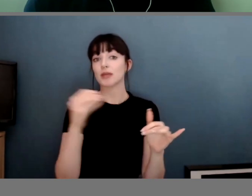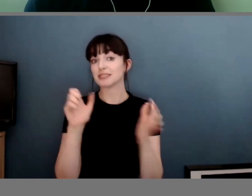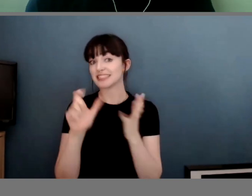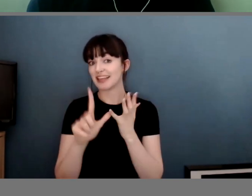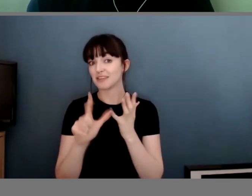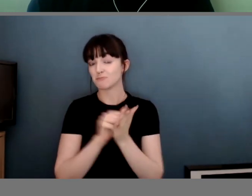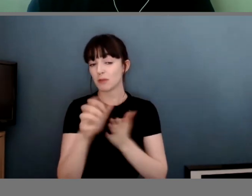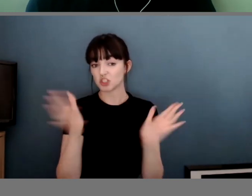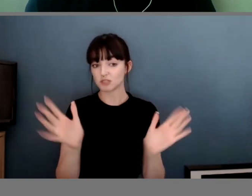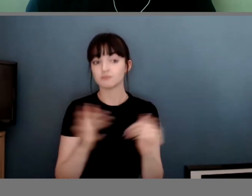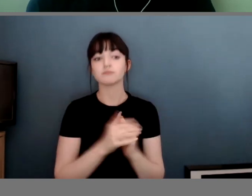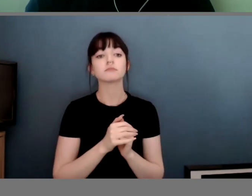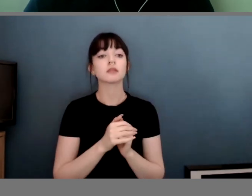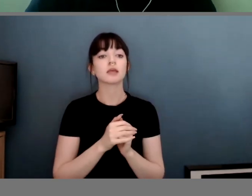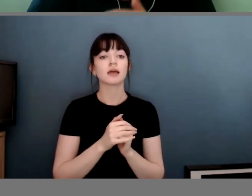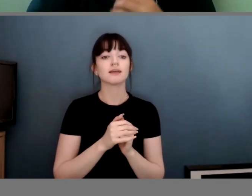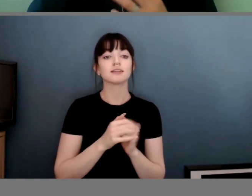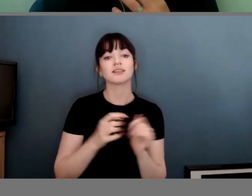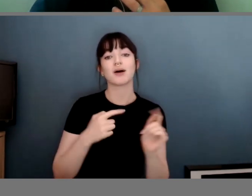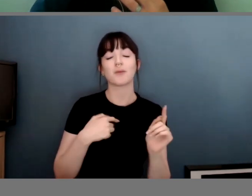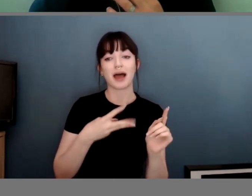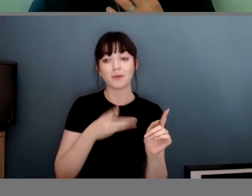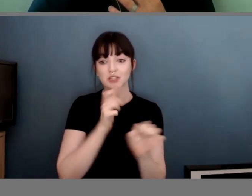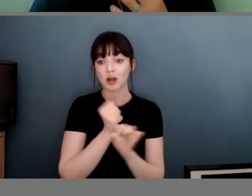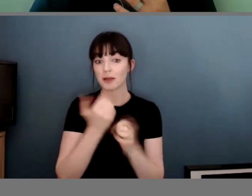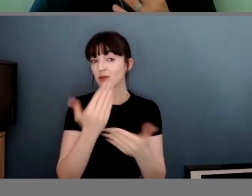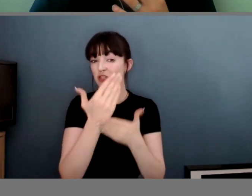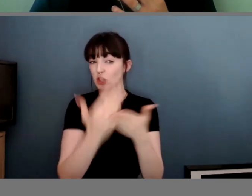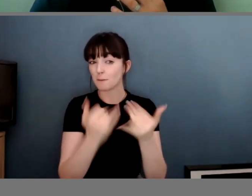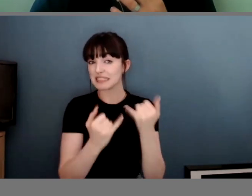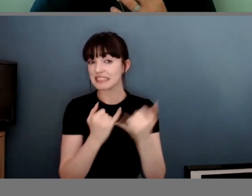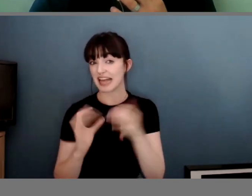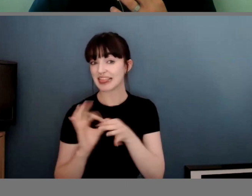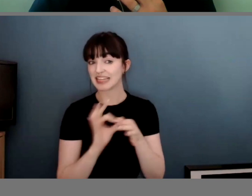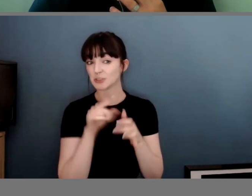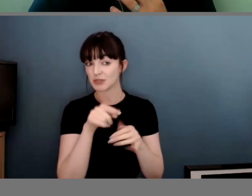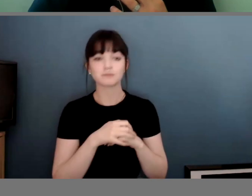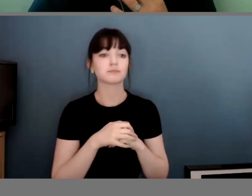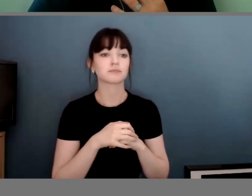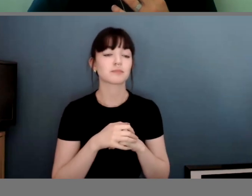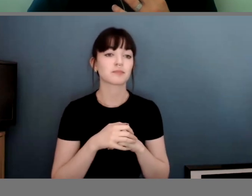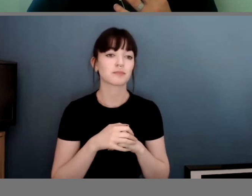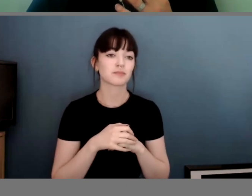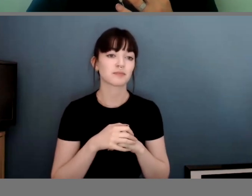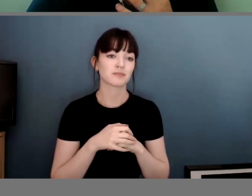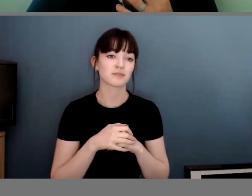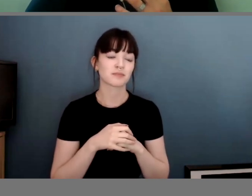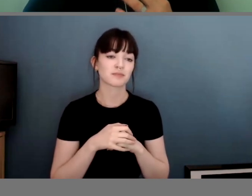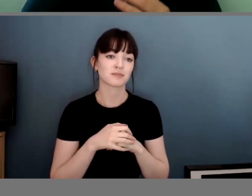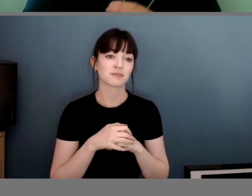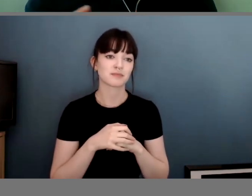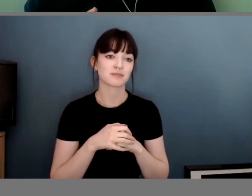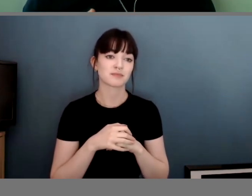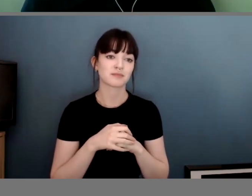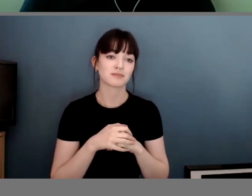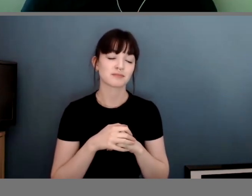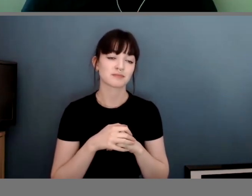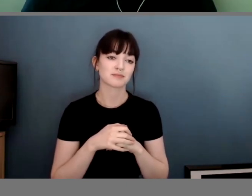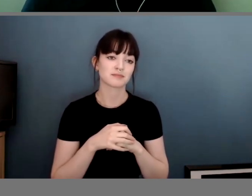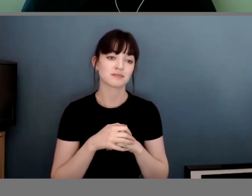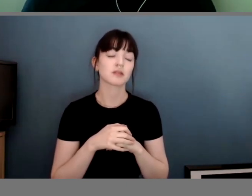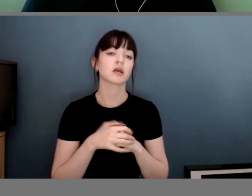get into some of the details around that just now in a couple of minutes. The last